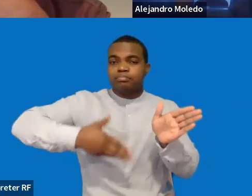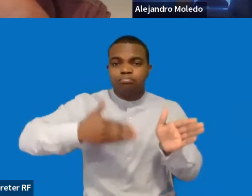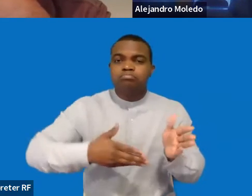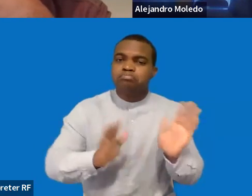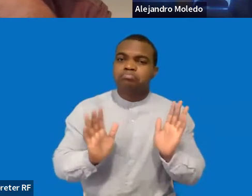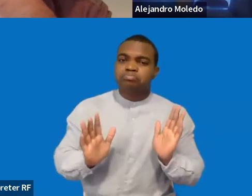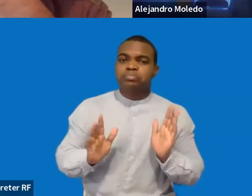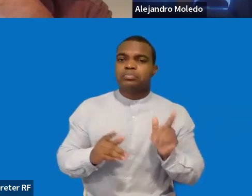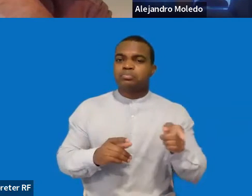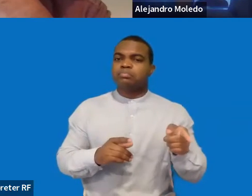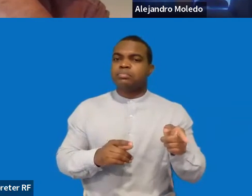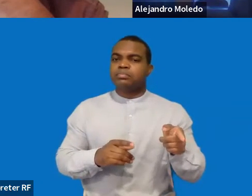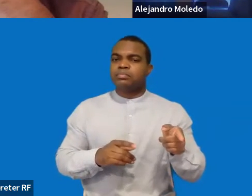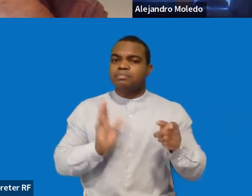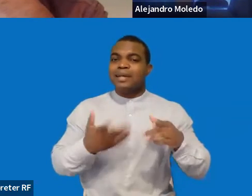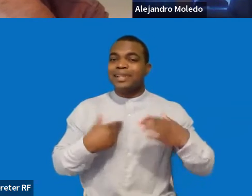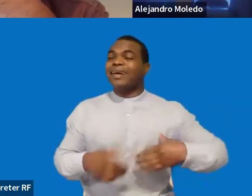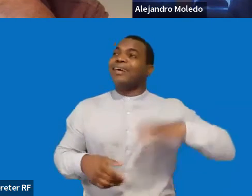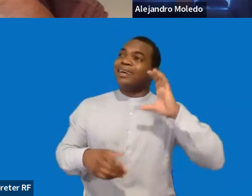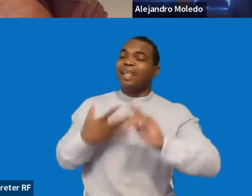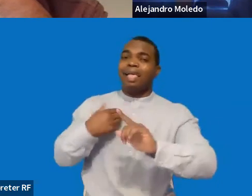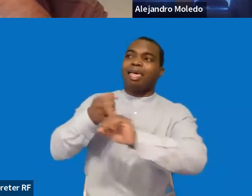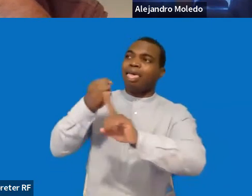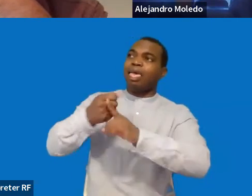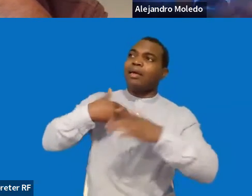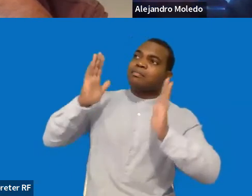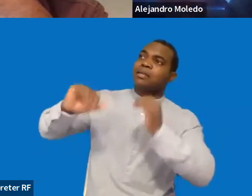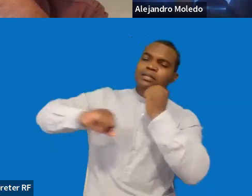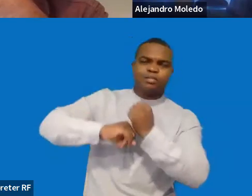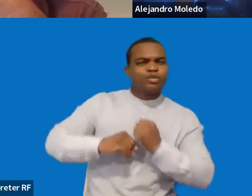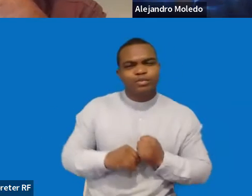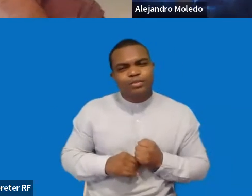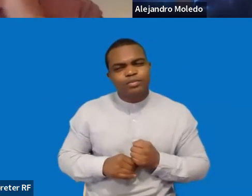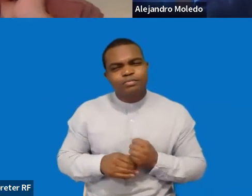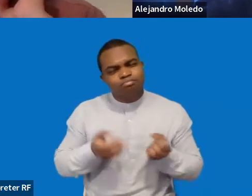to access all those rights we have under other legislation.